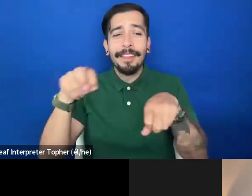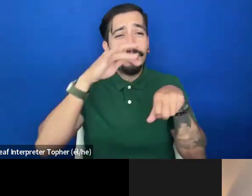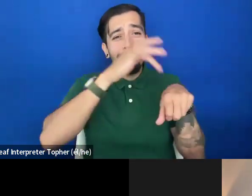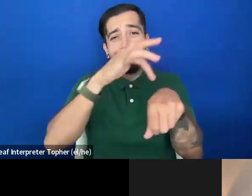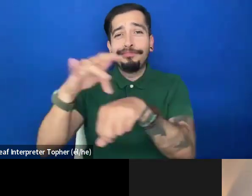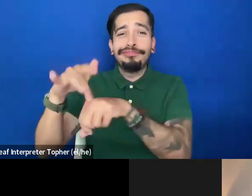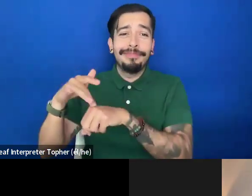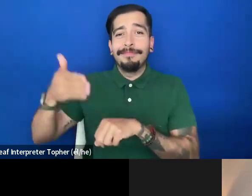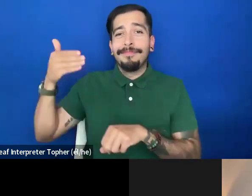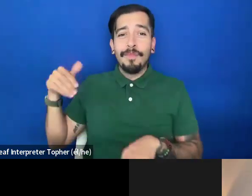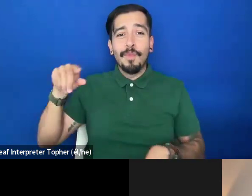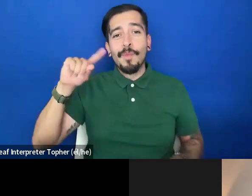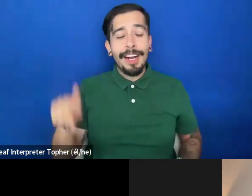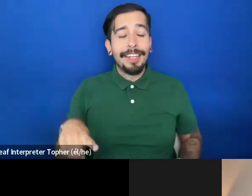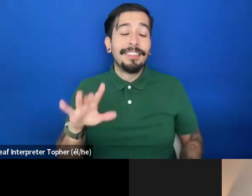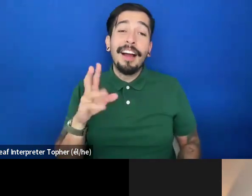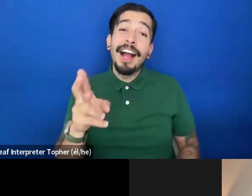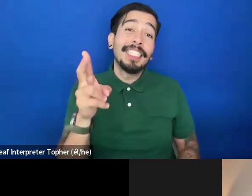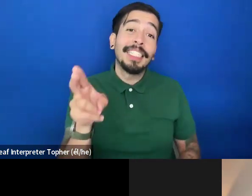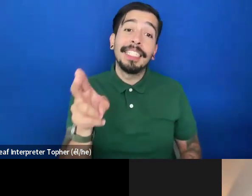I don't know what else to say. So, check.